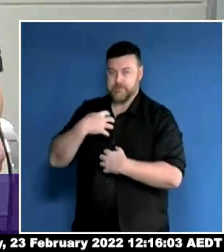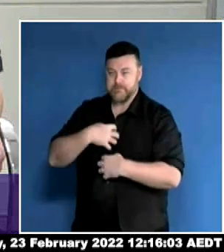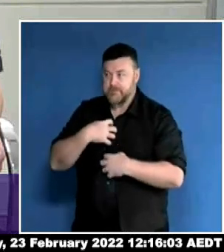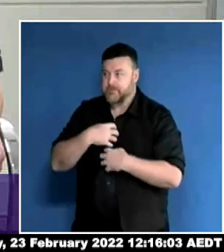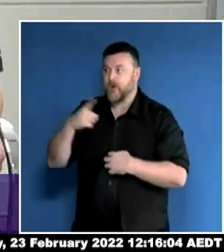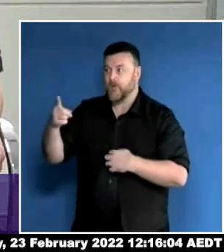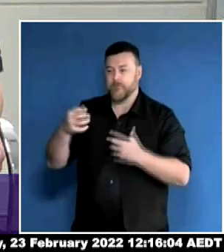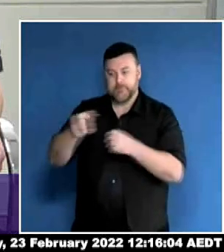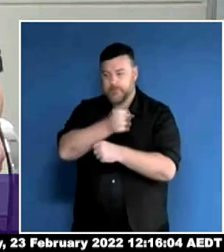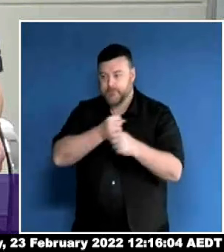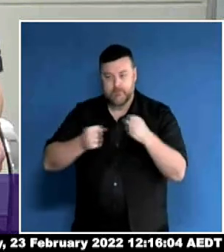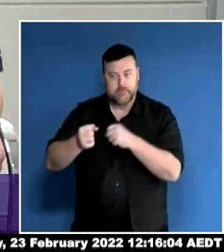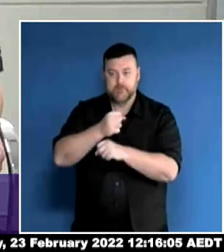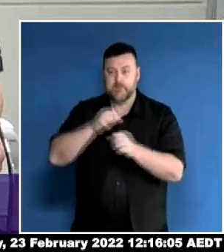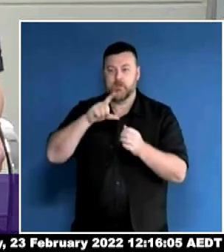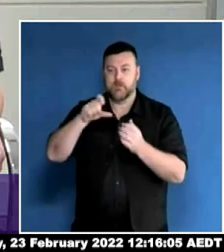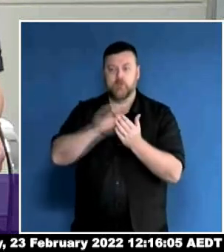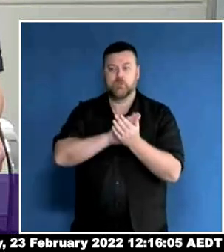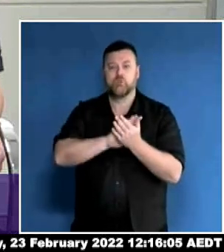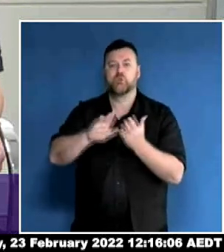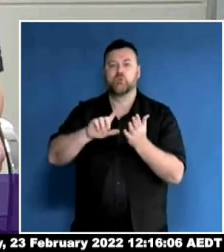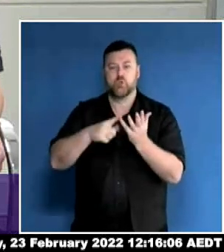of expressed the same frustration, and I thought, "this is a good one".